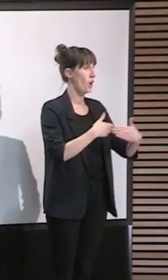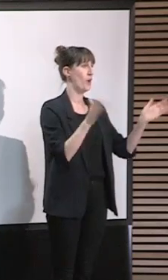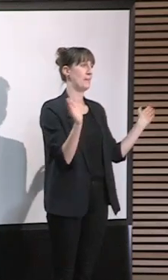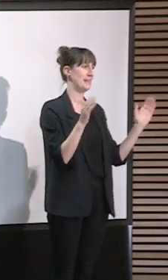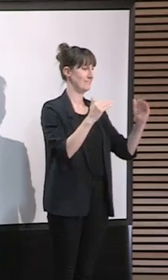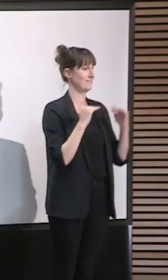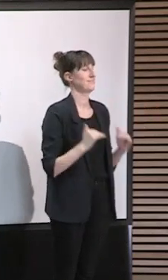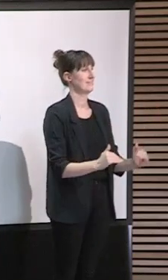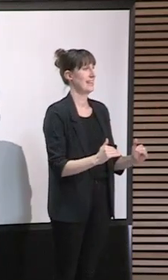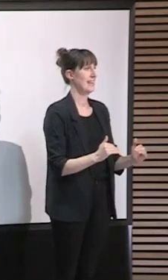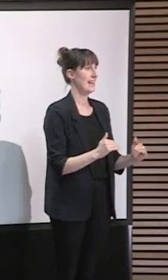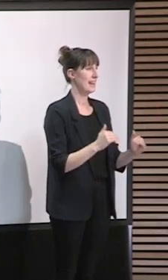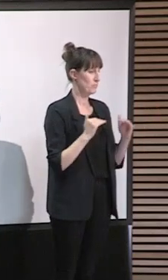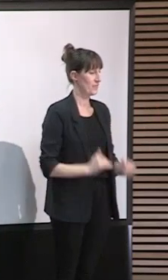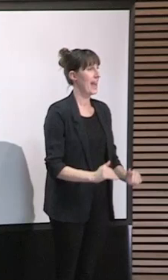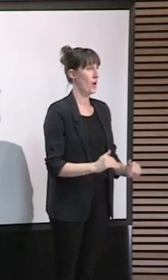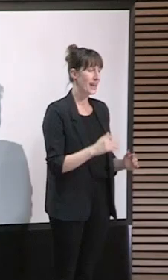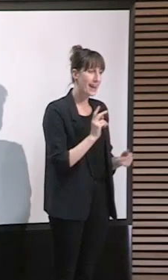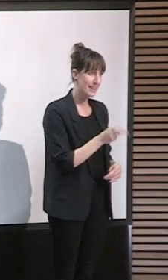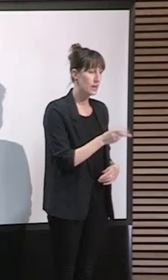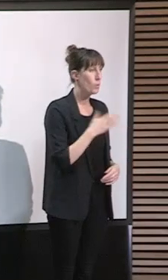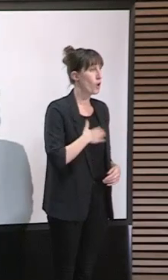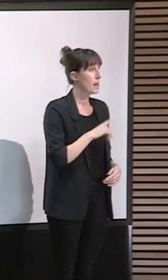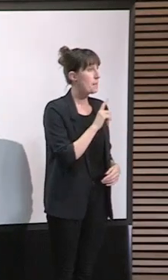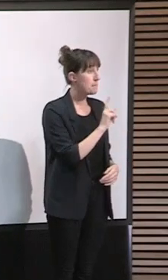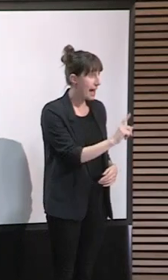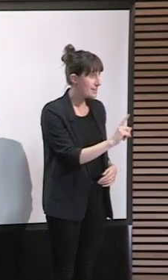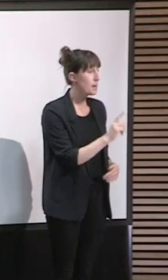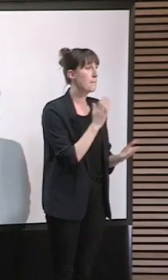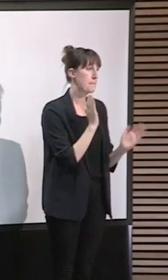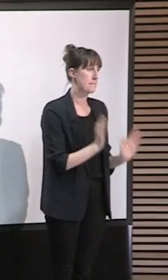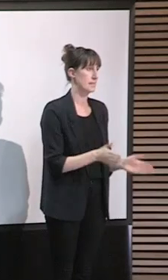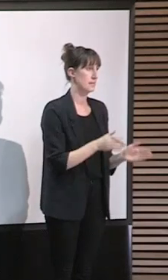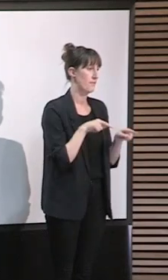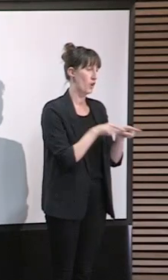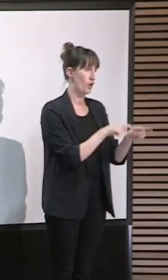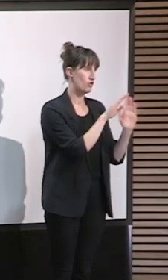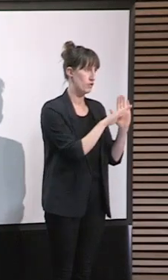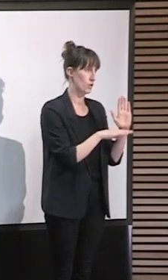3 as quickly as we can, and people following the rules is